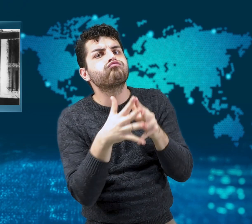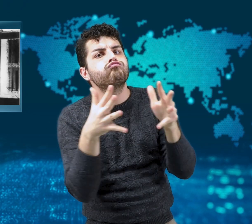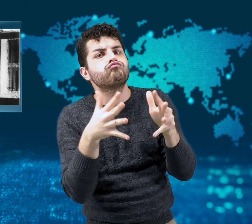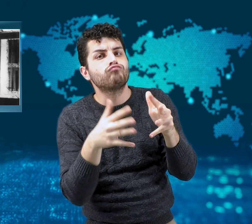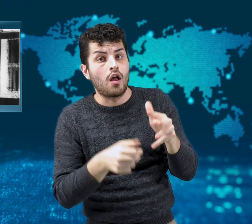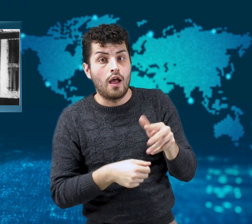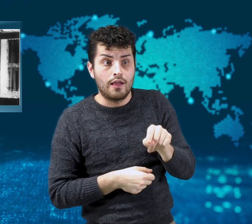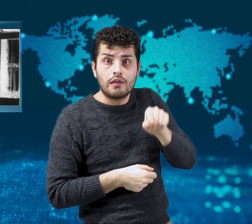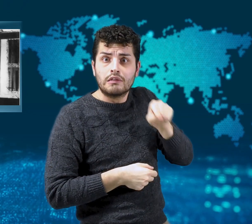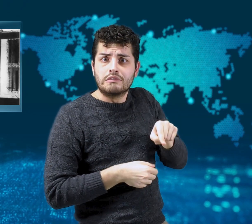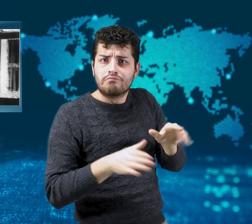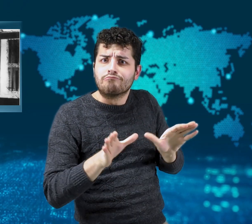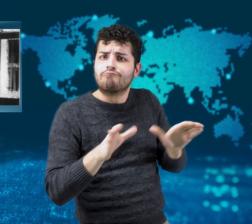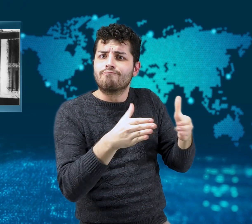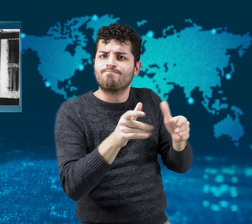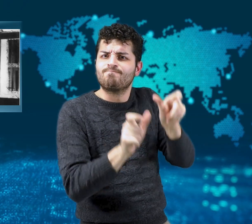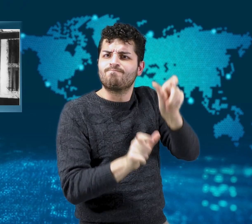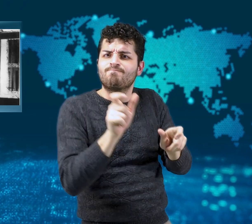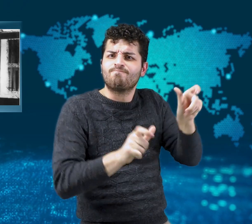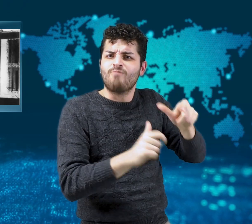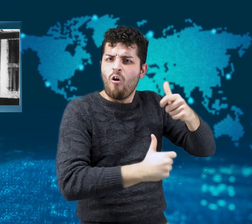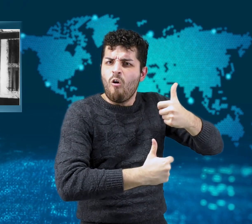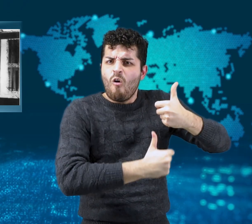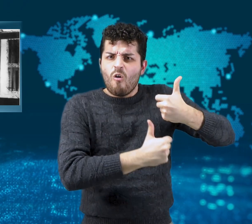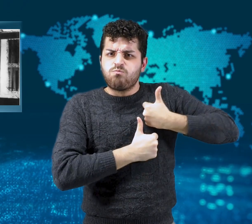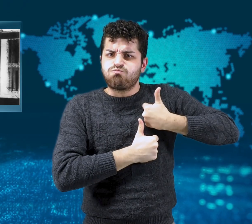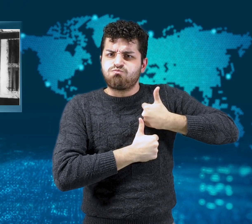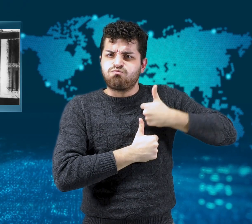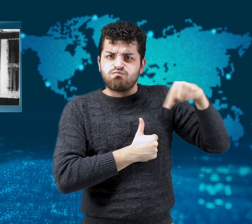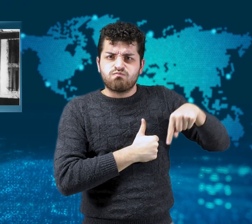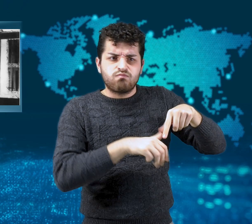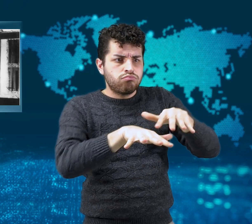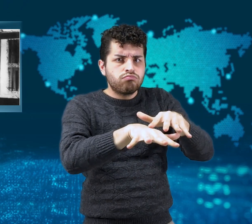another platoon had retreated.